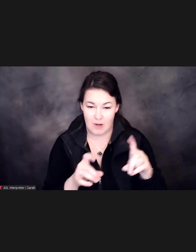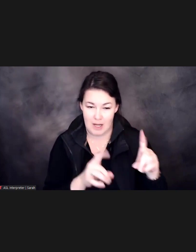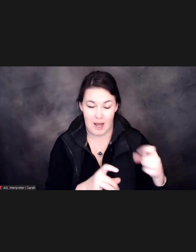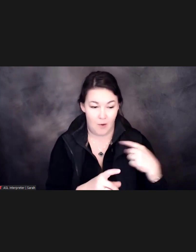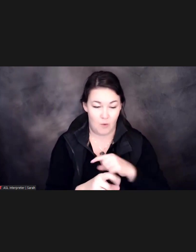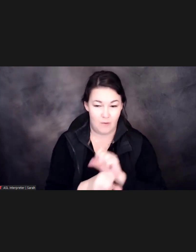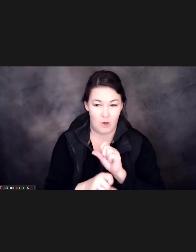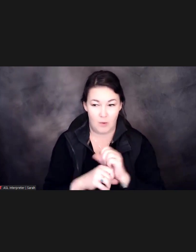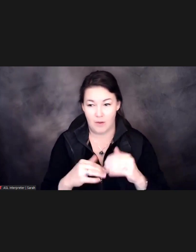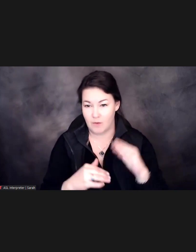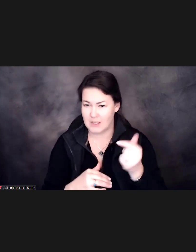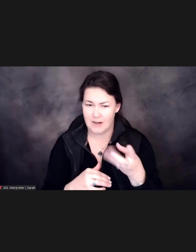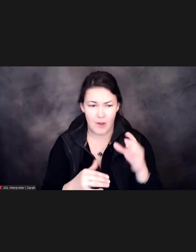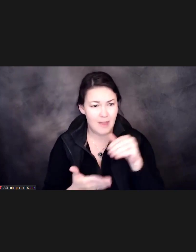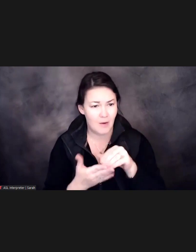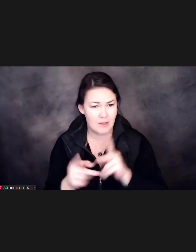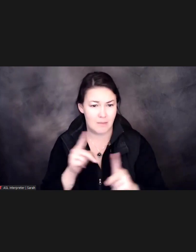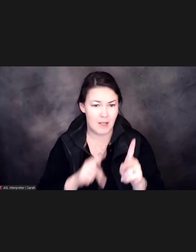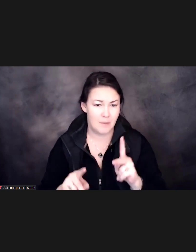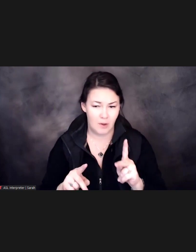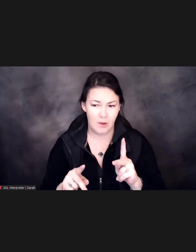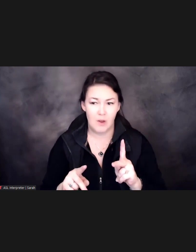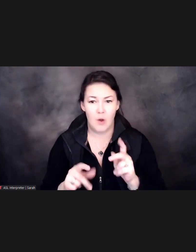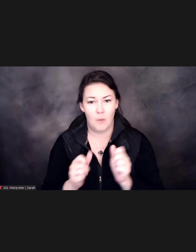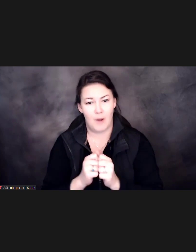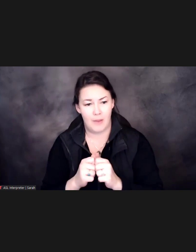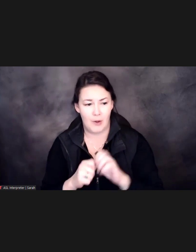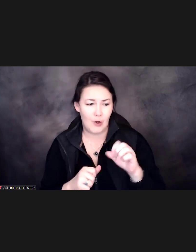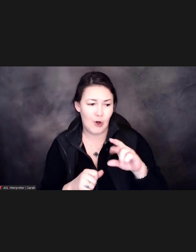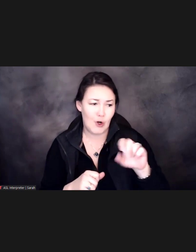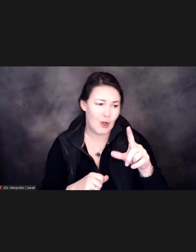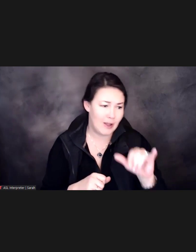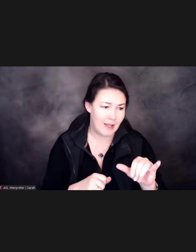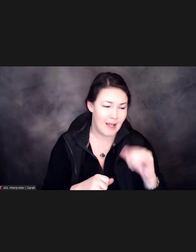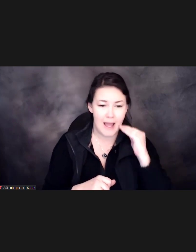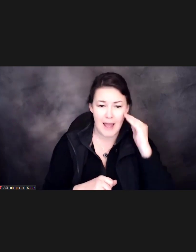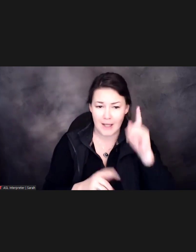various, um, Early Head Start and Head Start and other early care